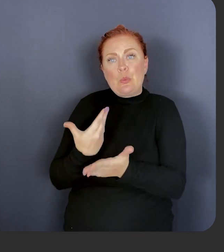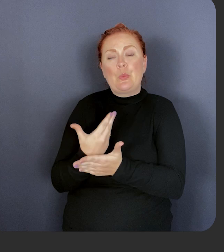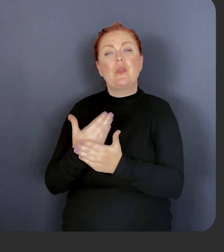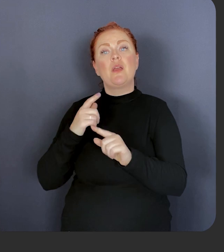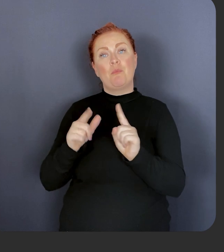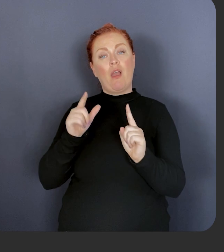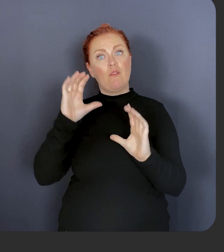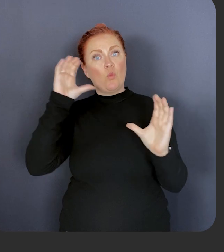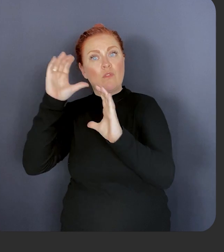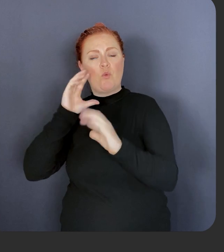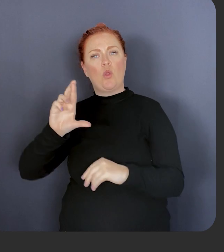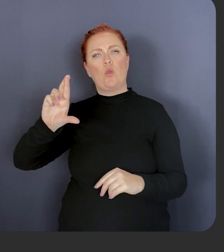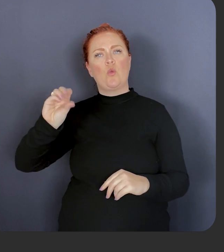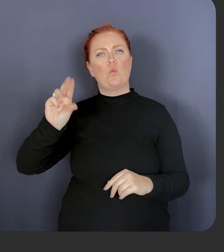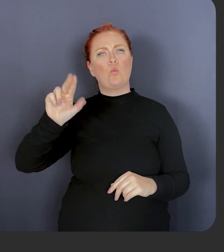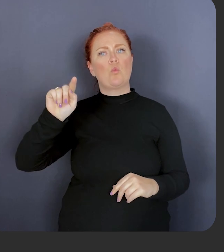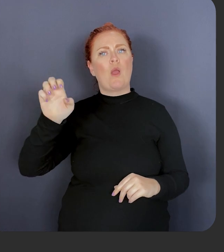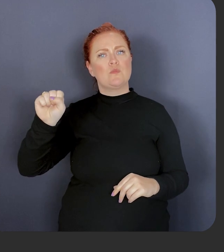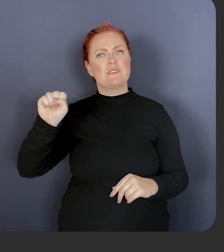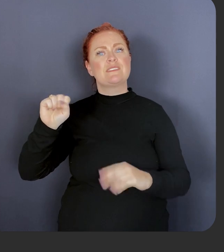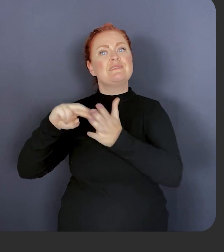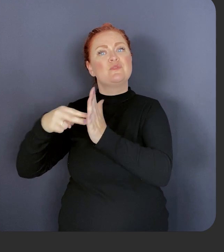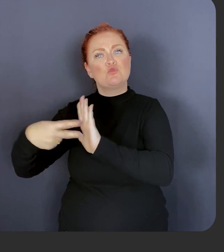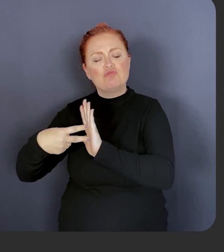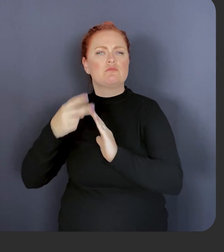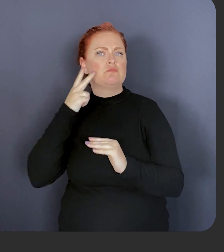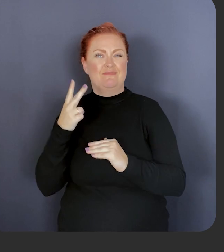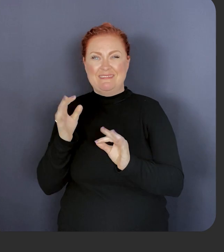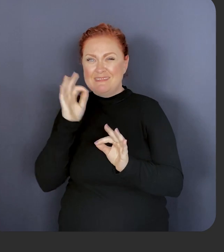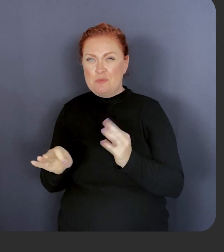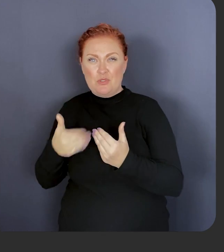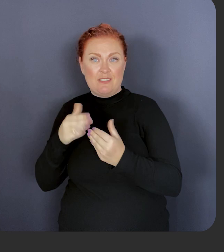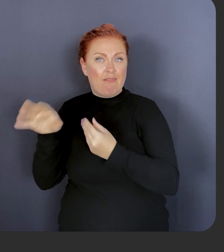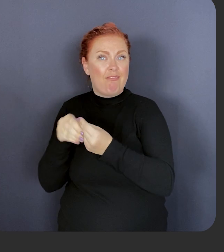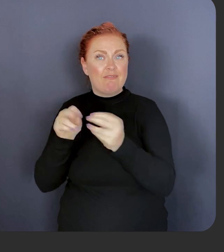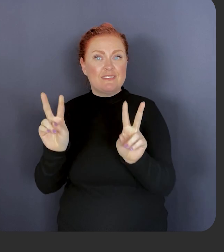But if I look for that routes definition, I can see that all I had to do was add that title,